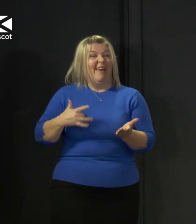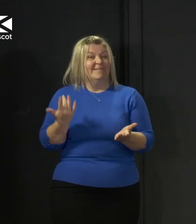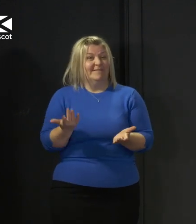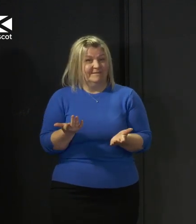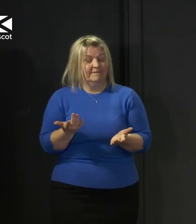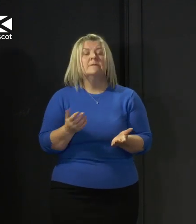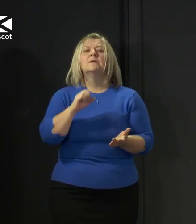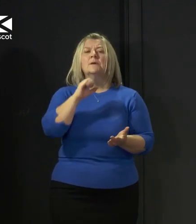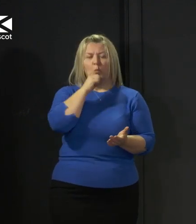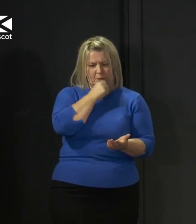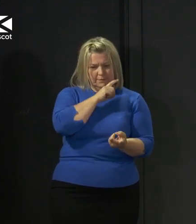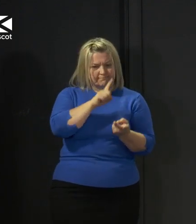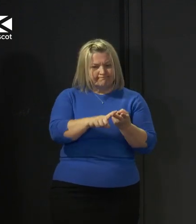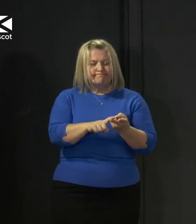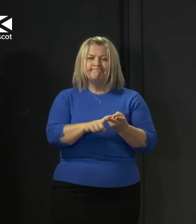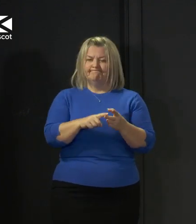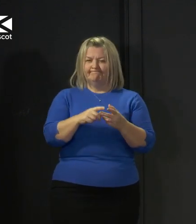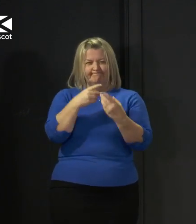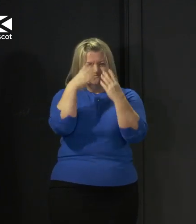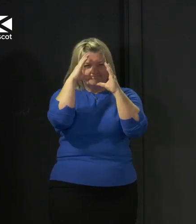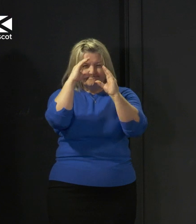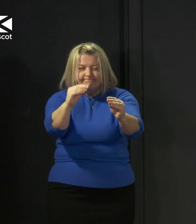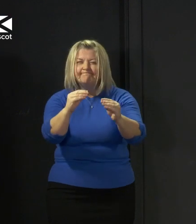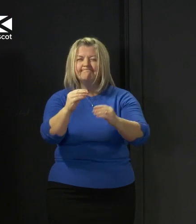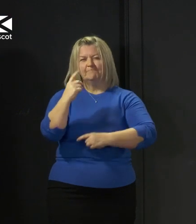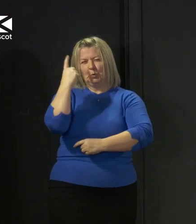that we need to consider as we do that and the framework in which we will seek